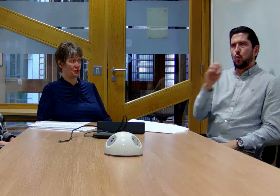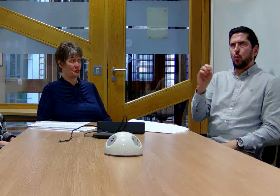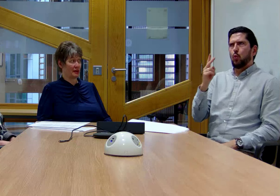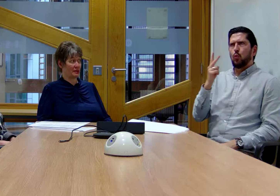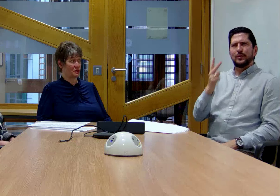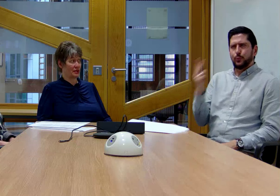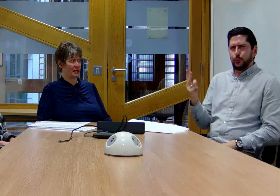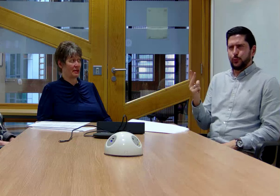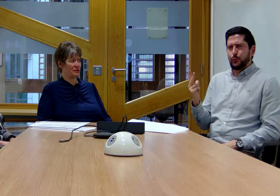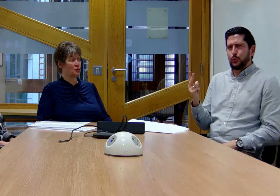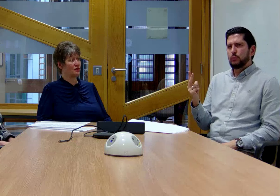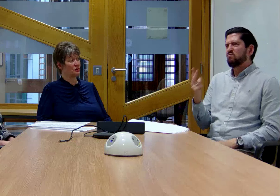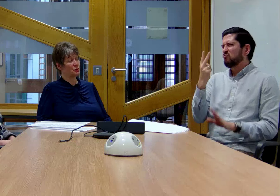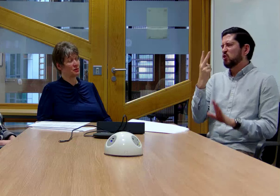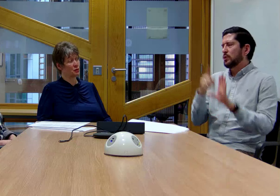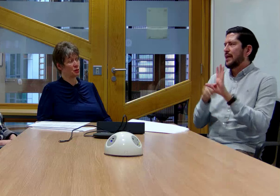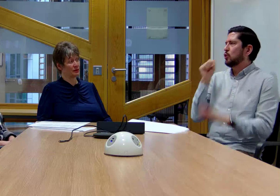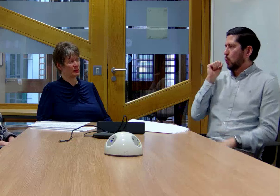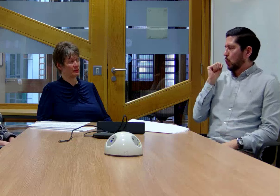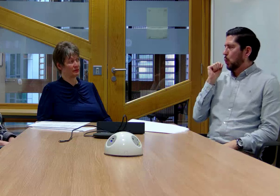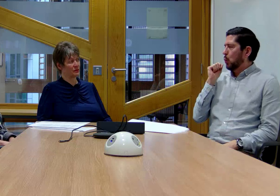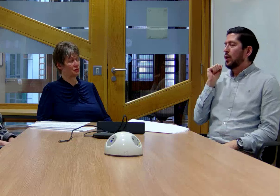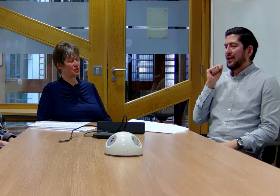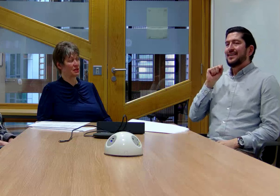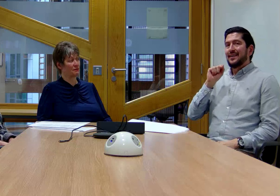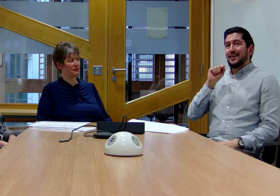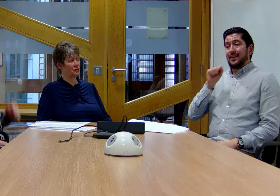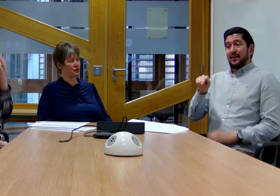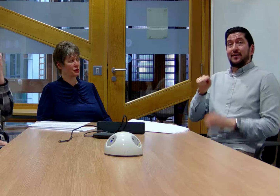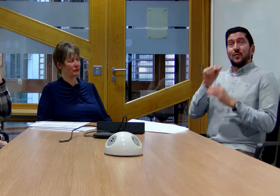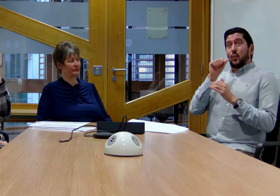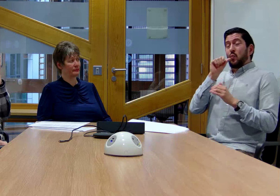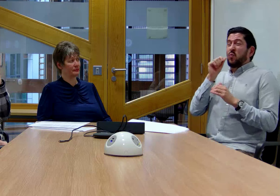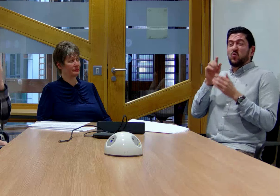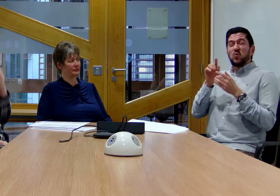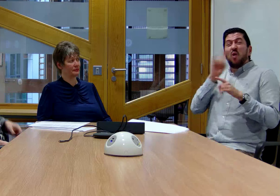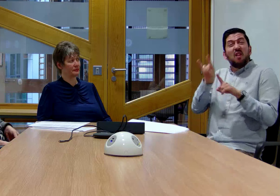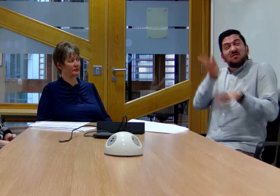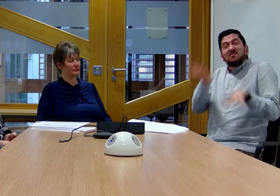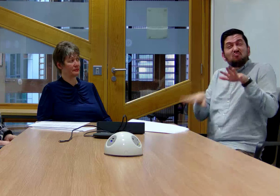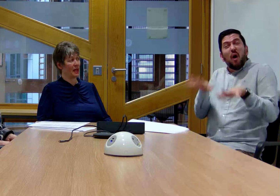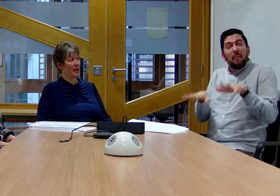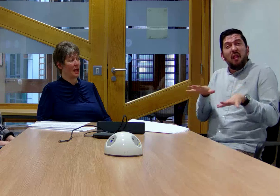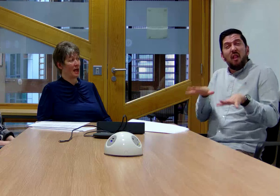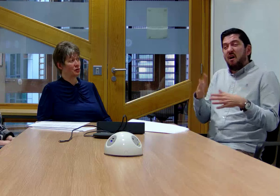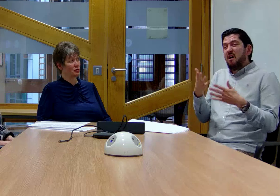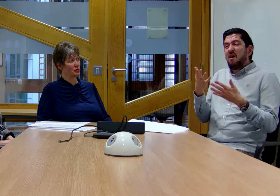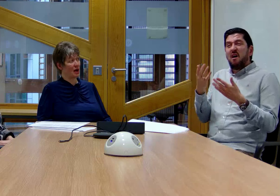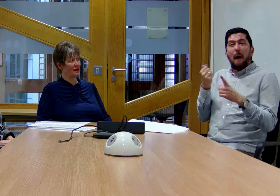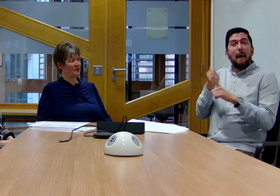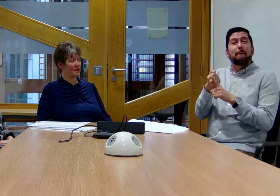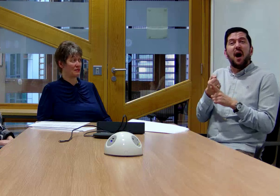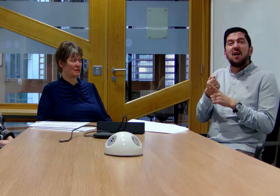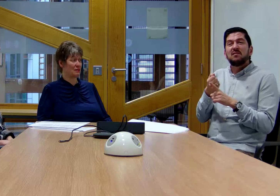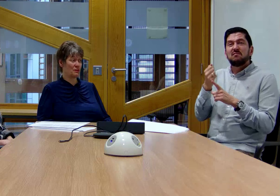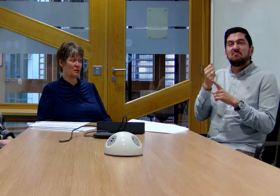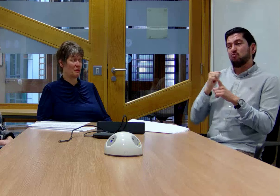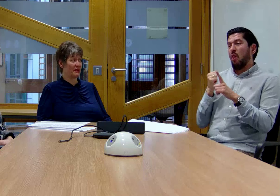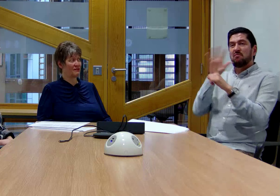So there was a UK BSL Act which was just passed in 2022 I think, so just a couple of years